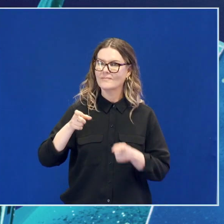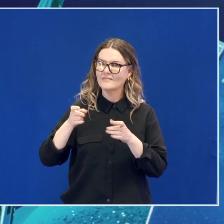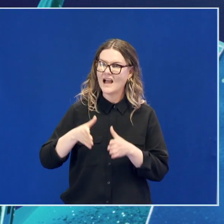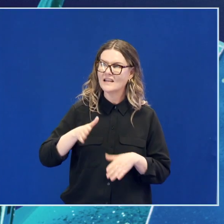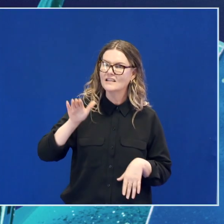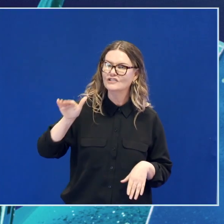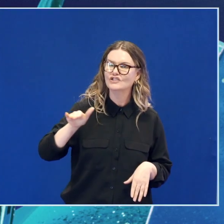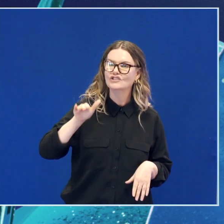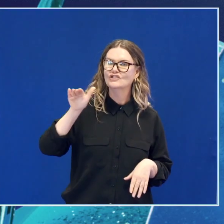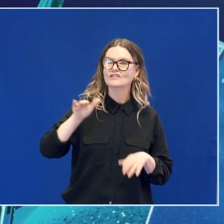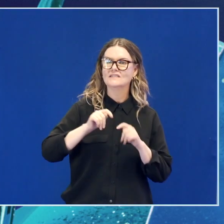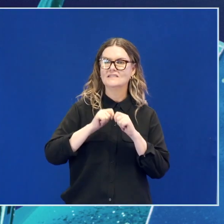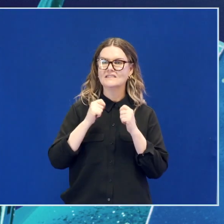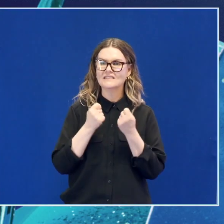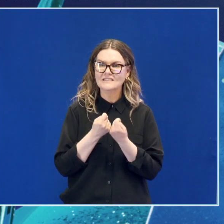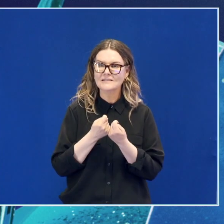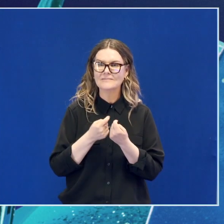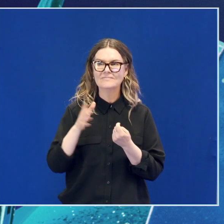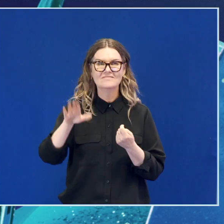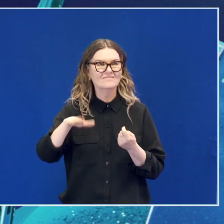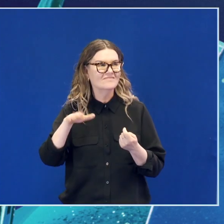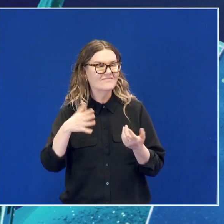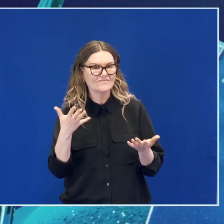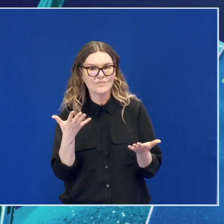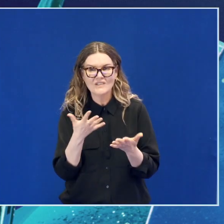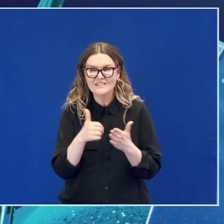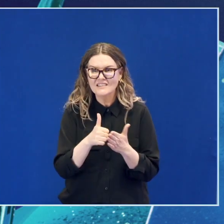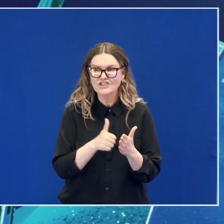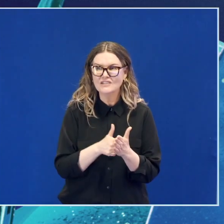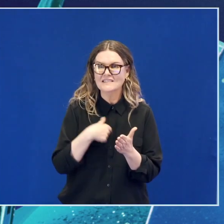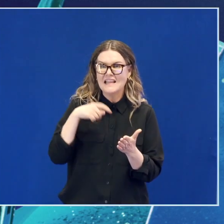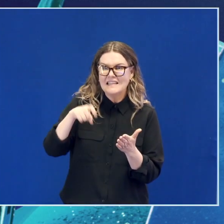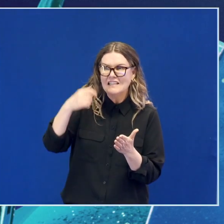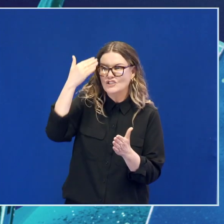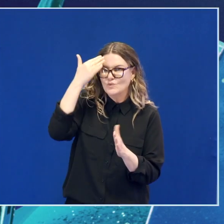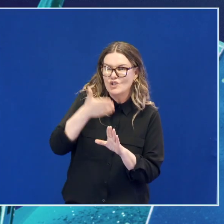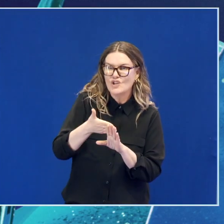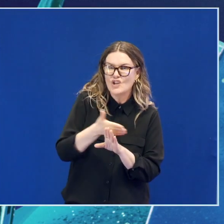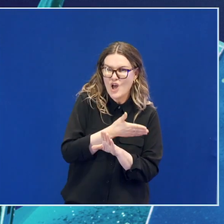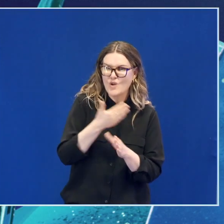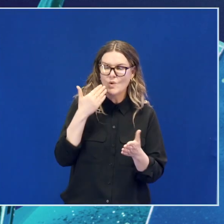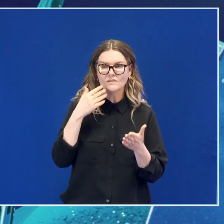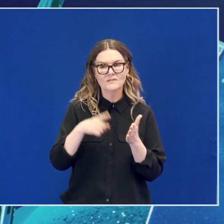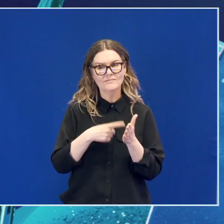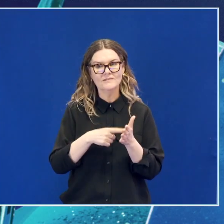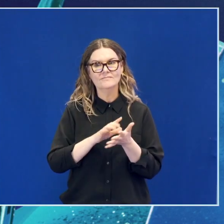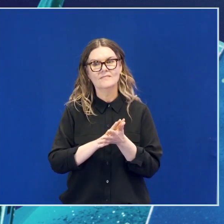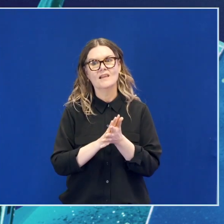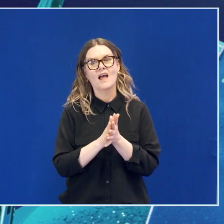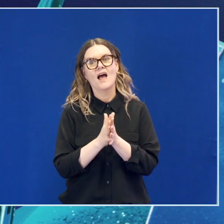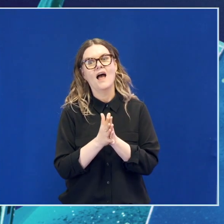because they were looking for a clear recap of meeting notes to get everyone aligned.